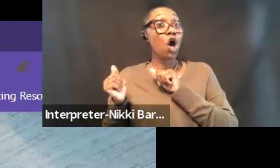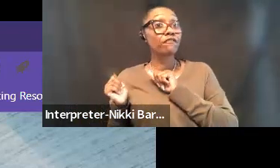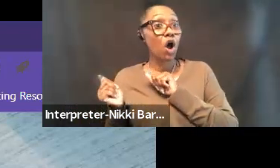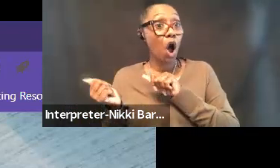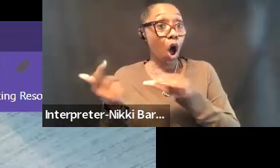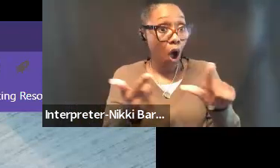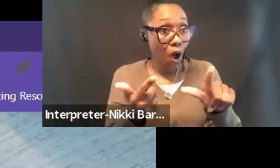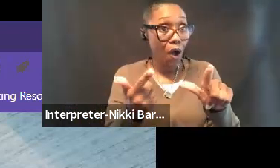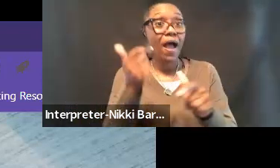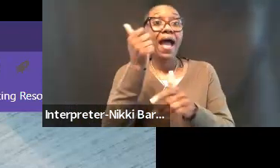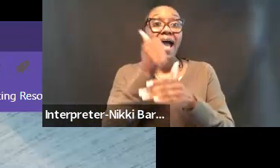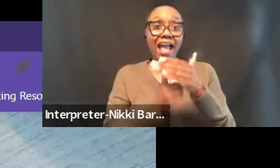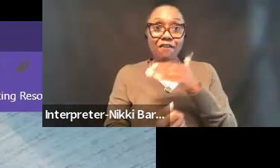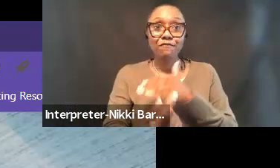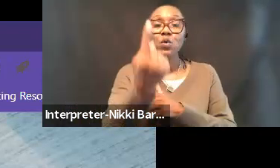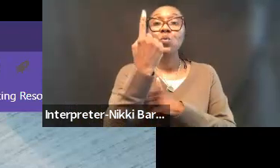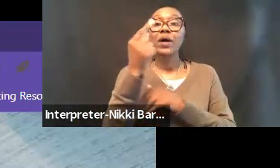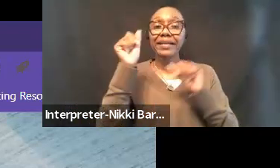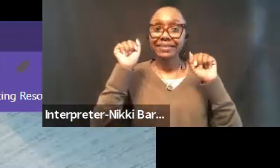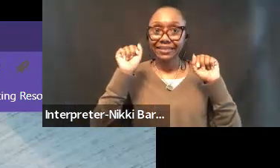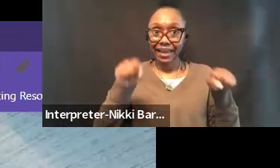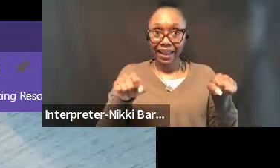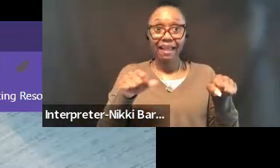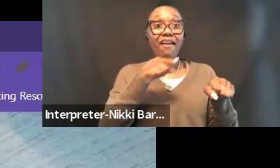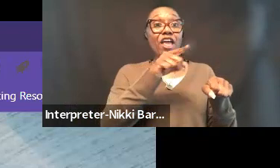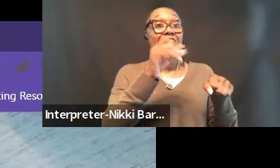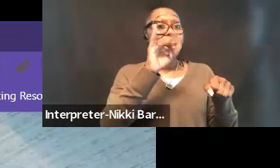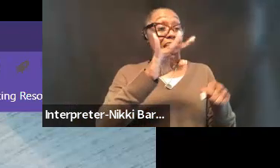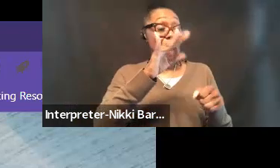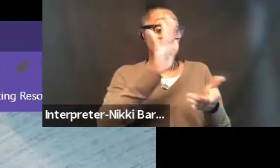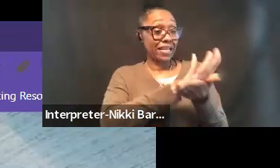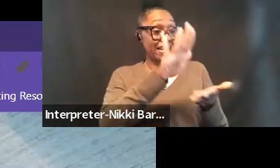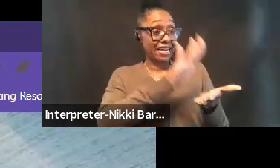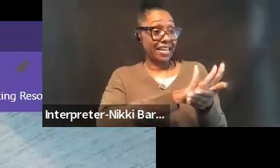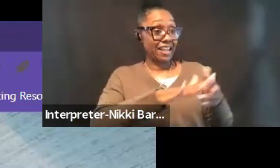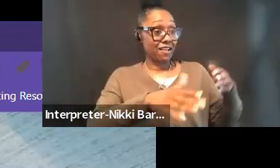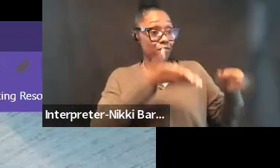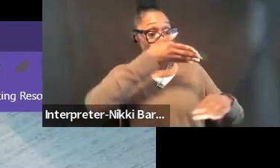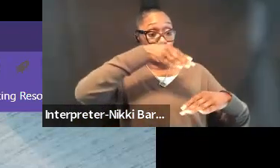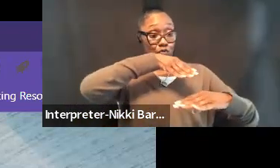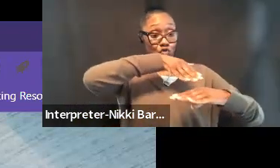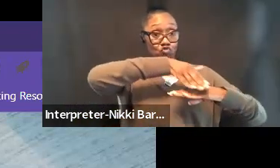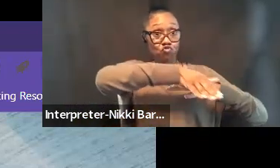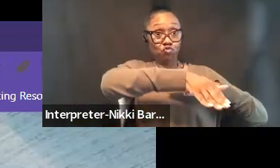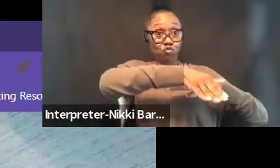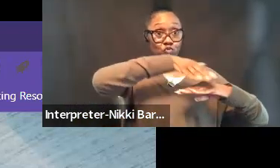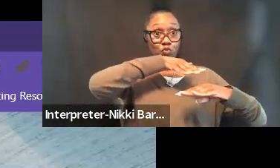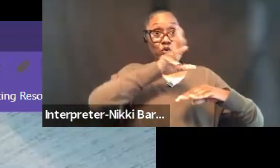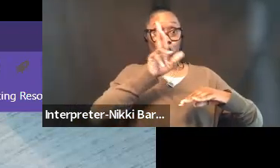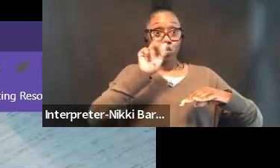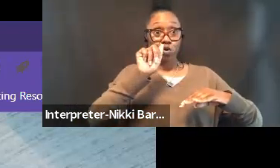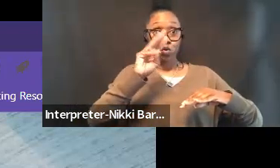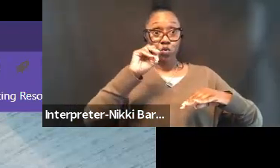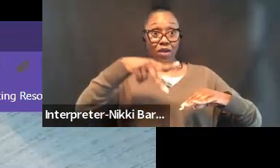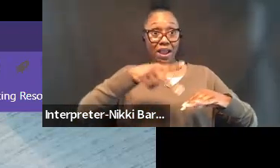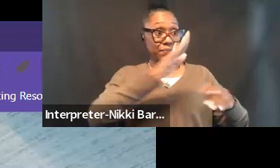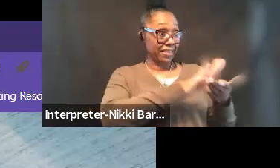Then everybody gets something from it as opposed to it being only accessible to students. Who take that information in in a certain way?